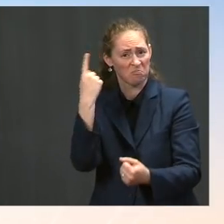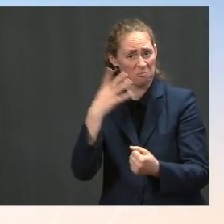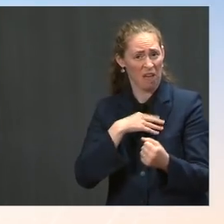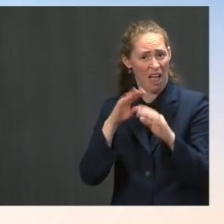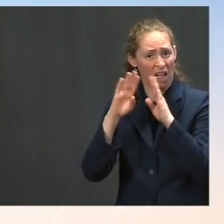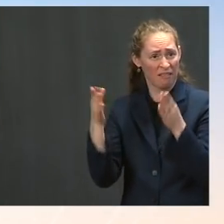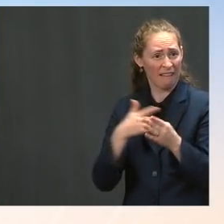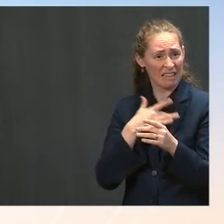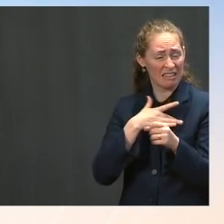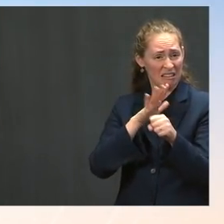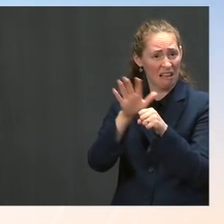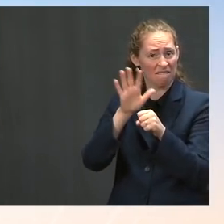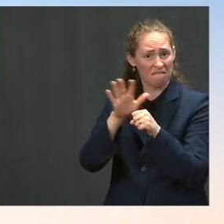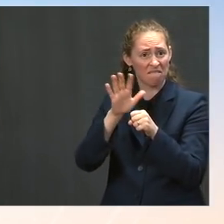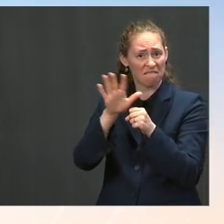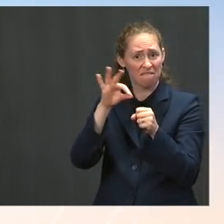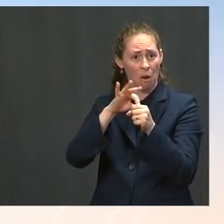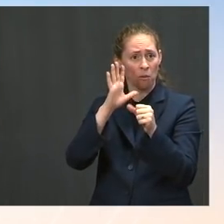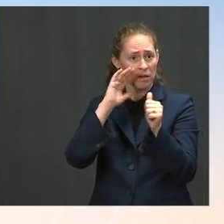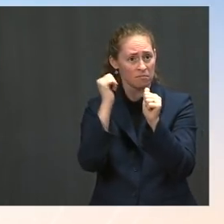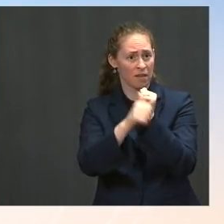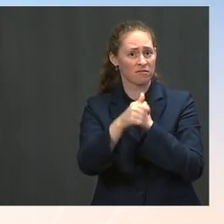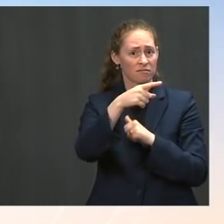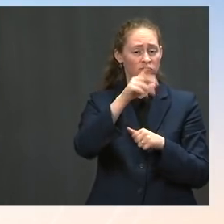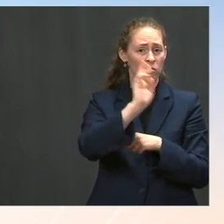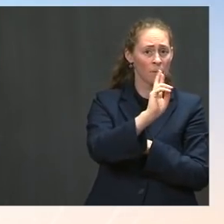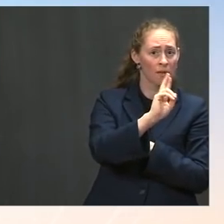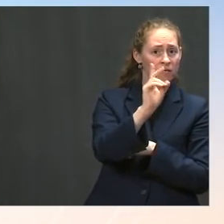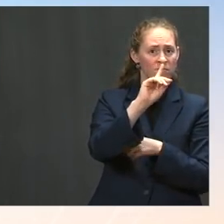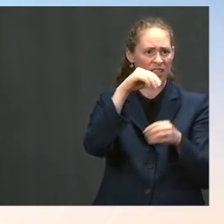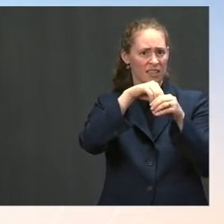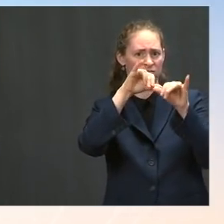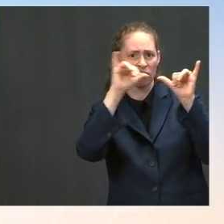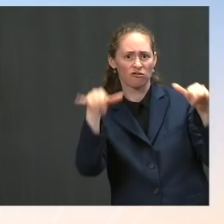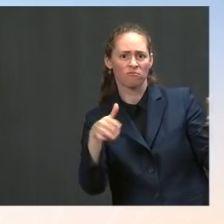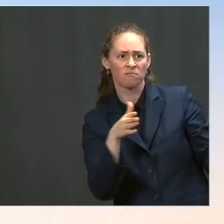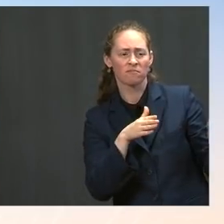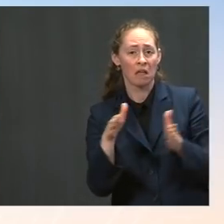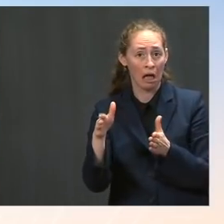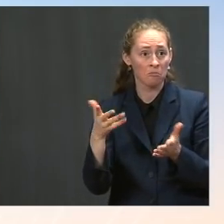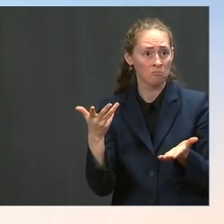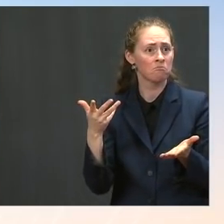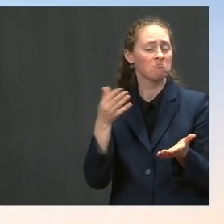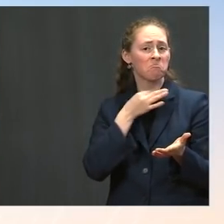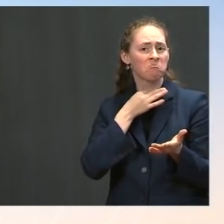to pass the bipartisan infrastructure package tomorrow? What's the White House's view on that? Ms. Psaki: Well, we are not the vote whip